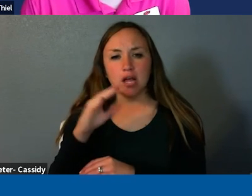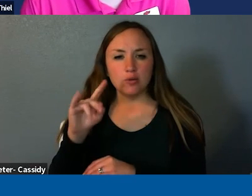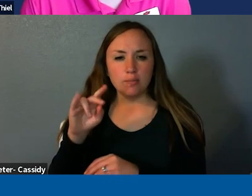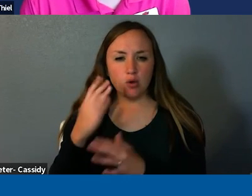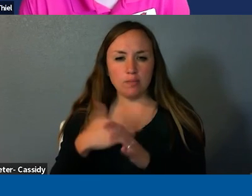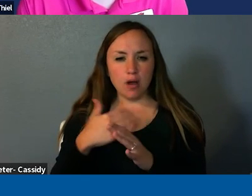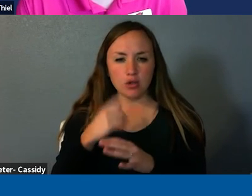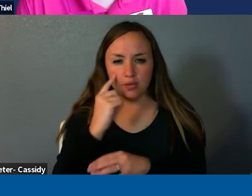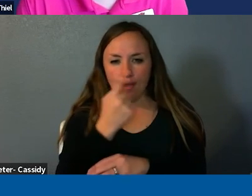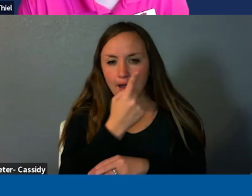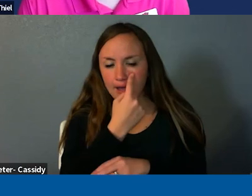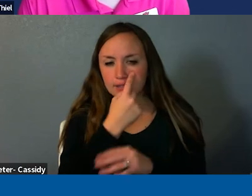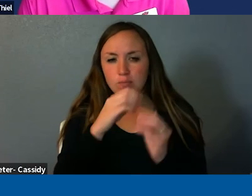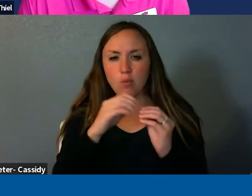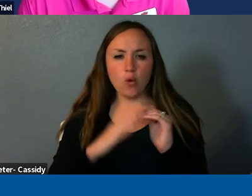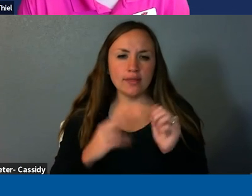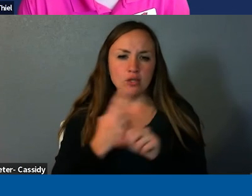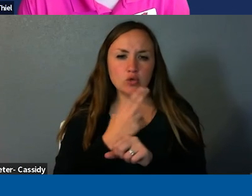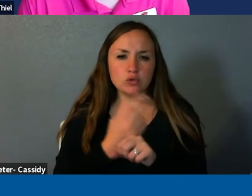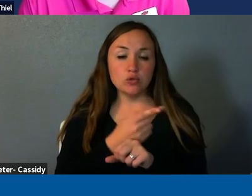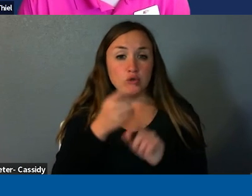I strain more than usual. You mentioned eye fatigue.